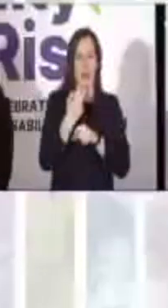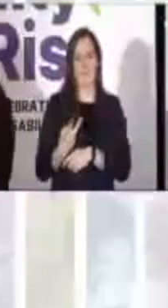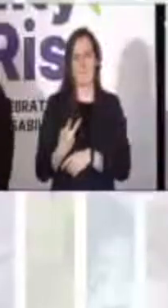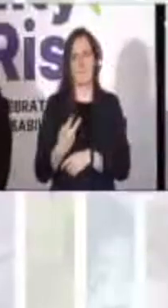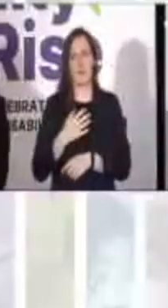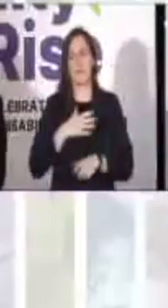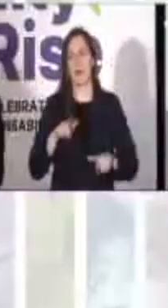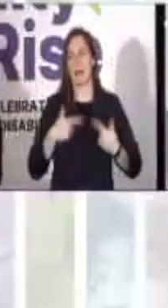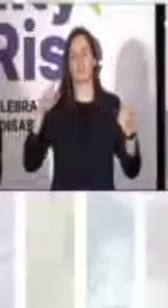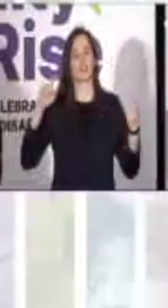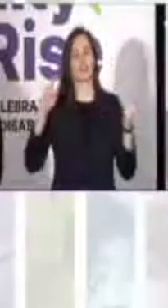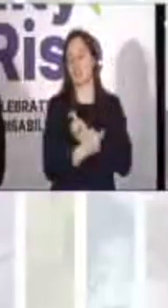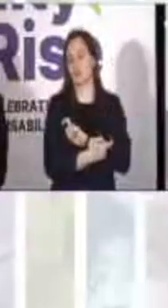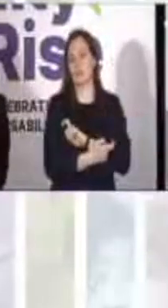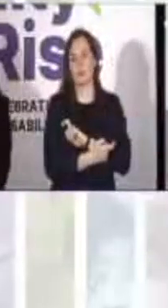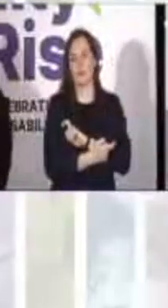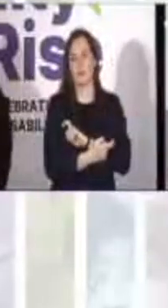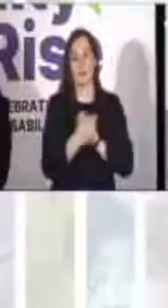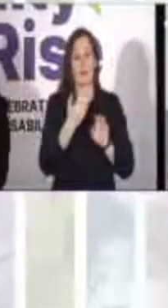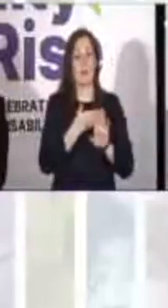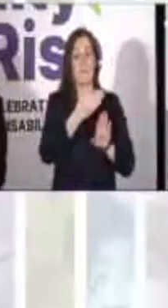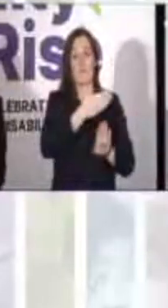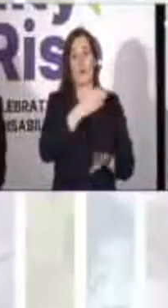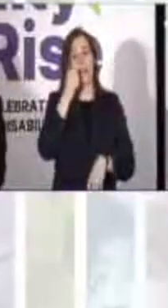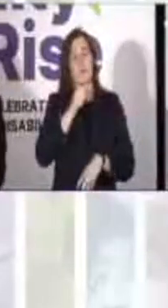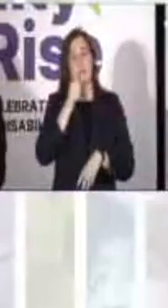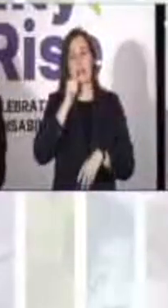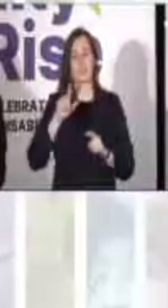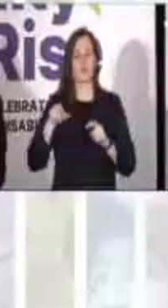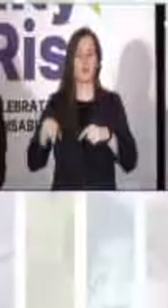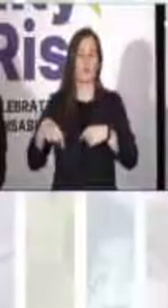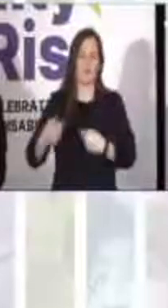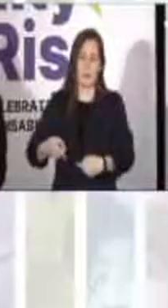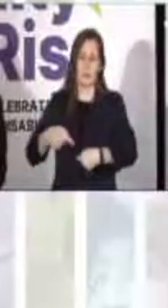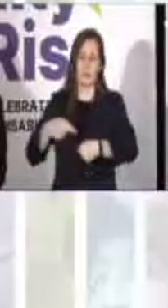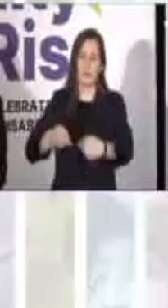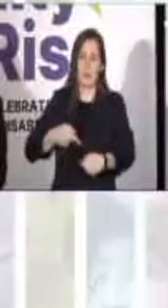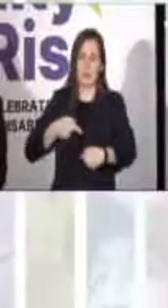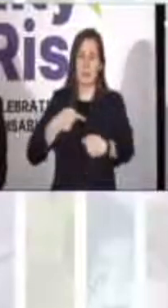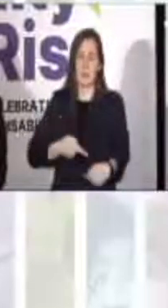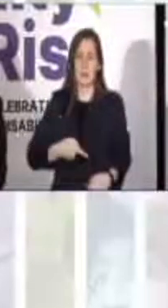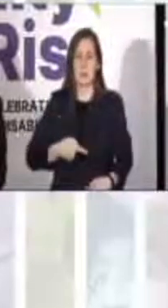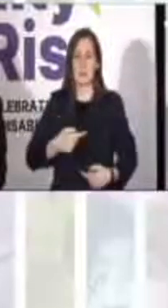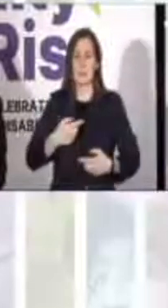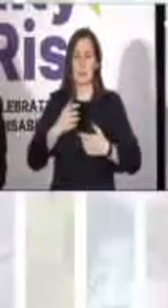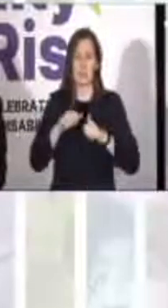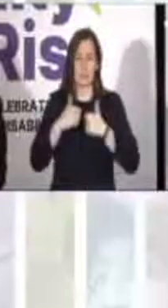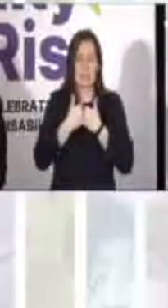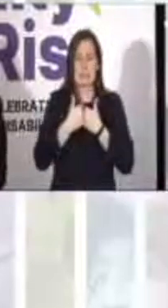I WAS STRUGGLING TO SURVIVE EACH AND EVERY DAY BEFORE I CHANGE CAREERS.